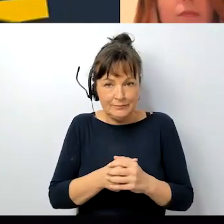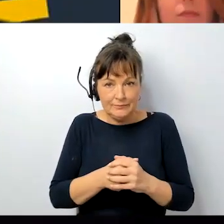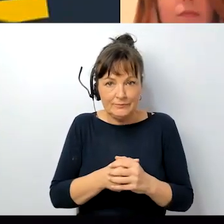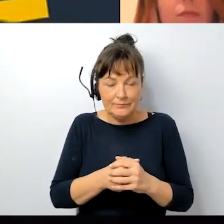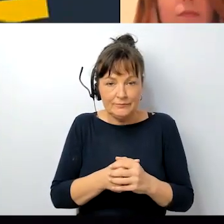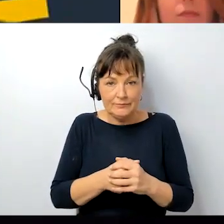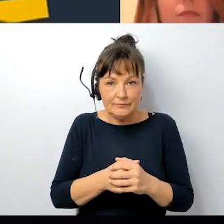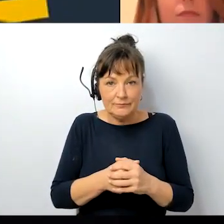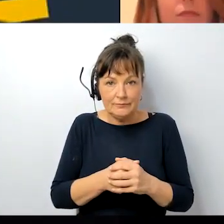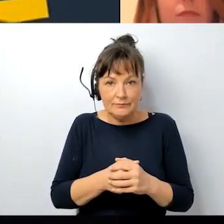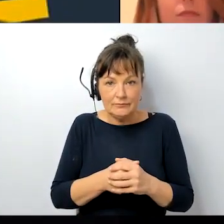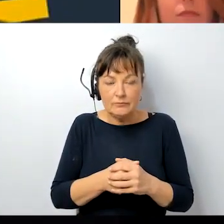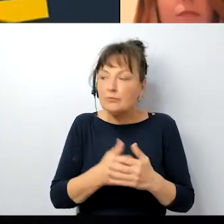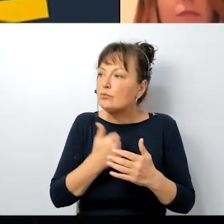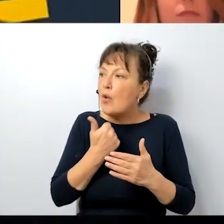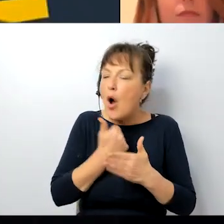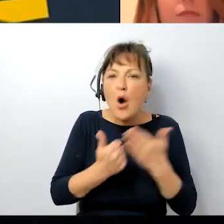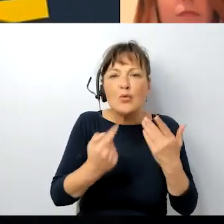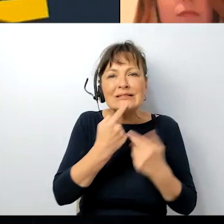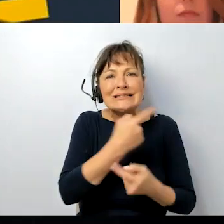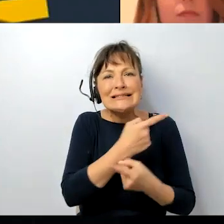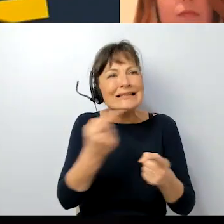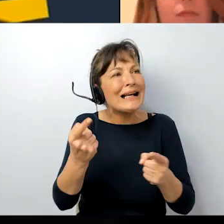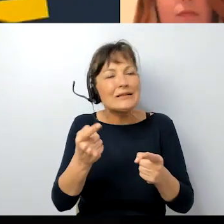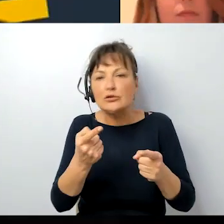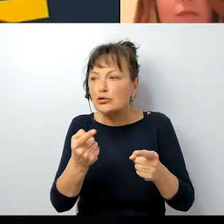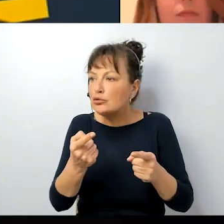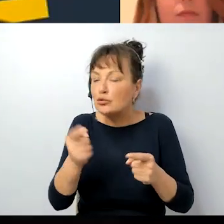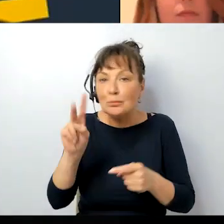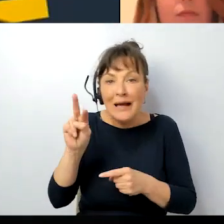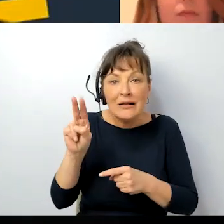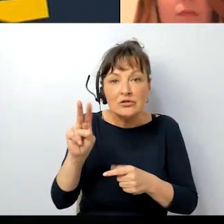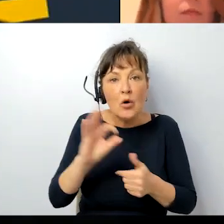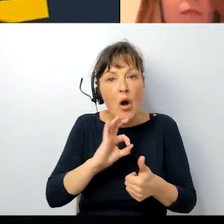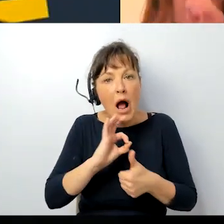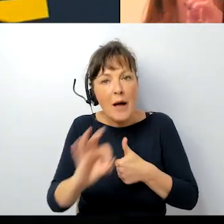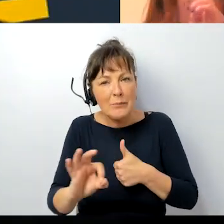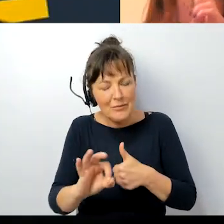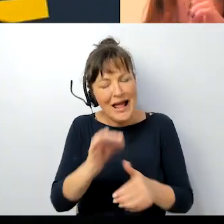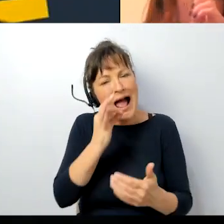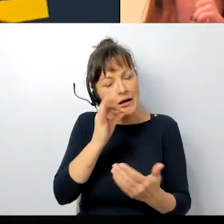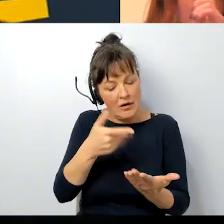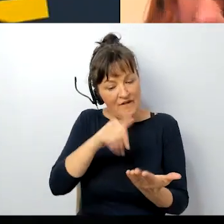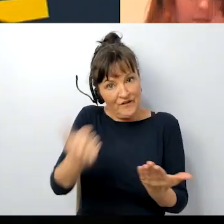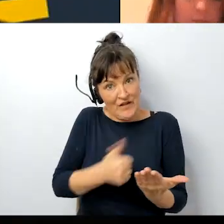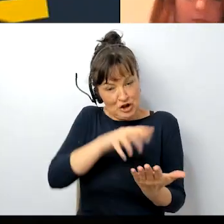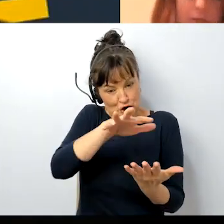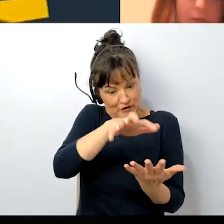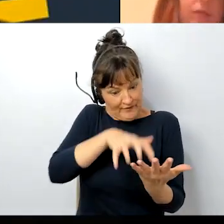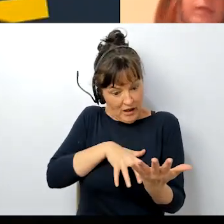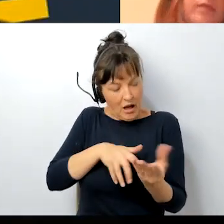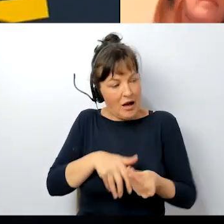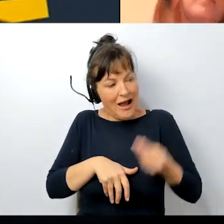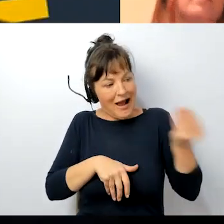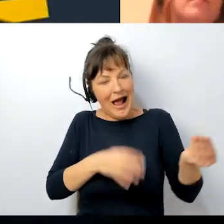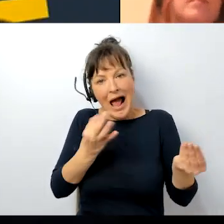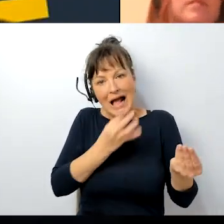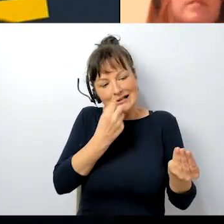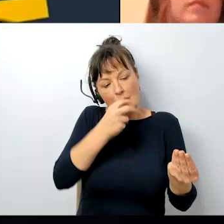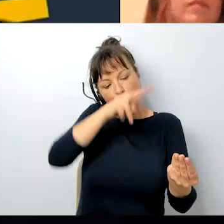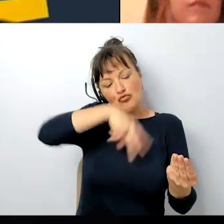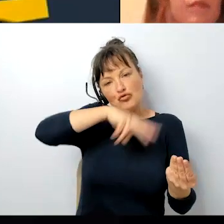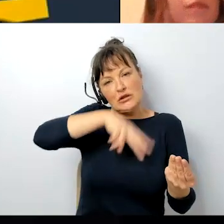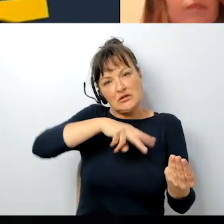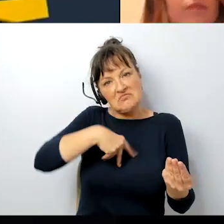application stage is really key, so we always say to parents and and applicants you know get someone